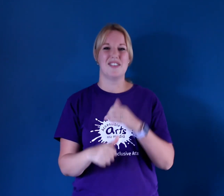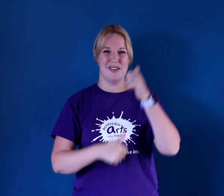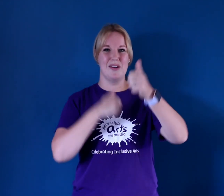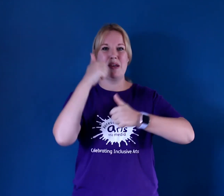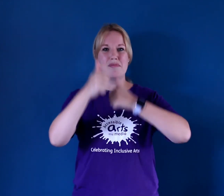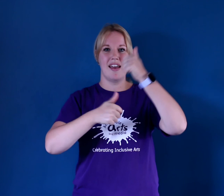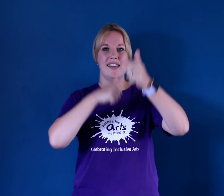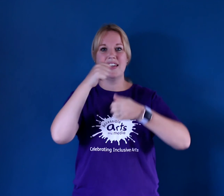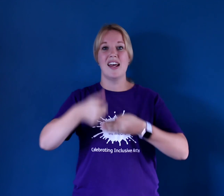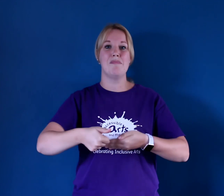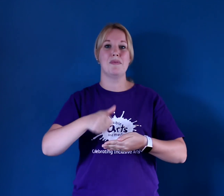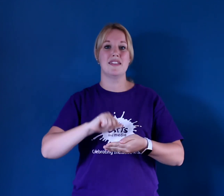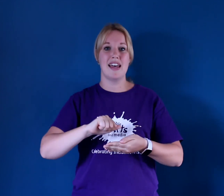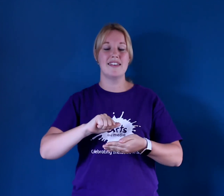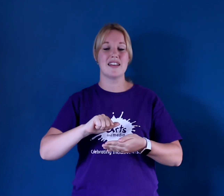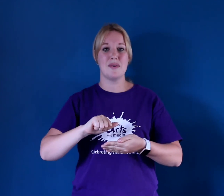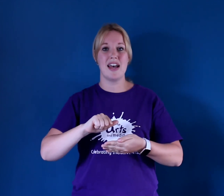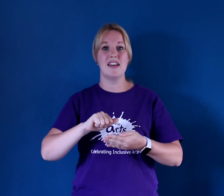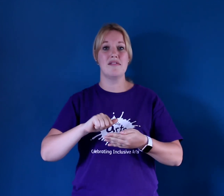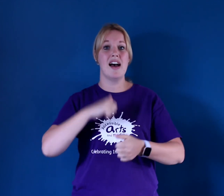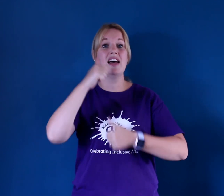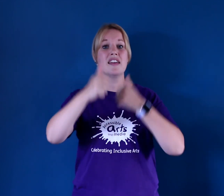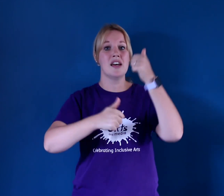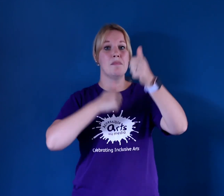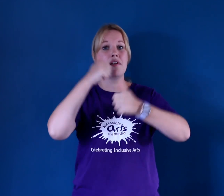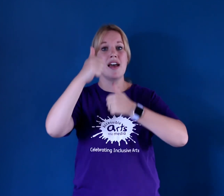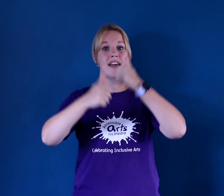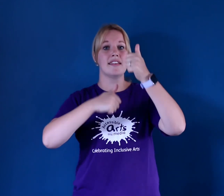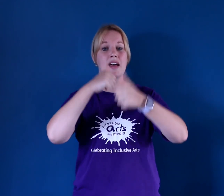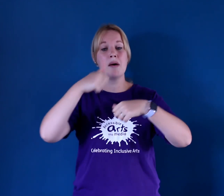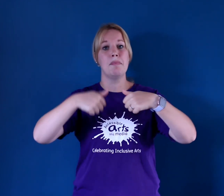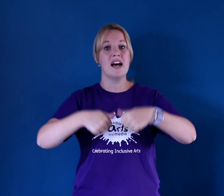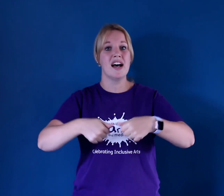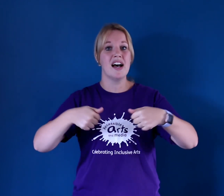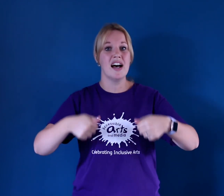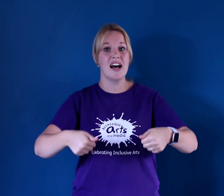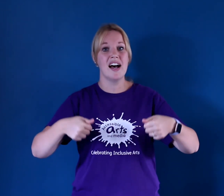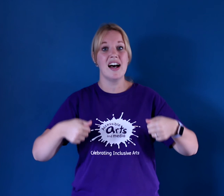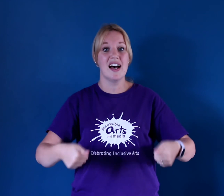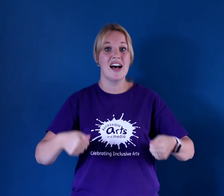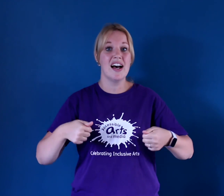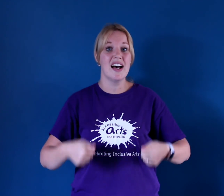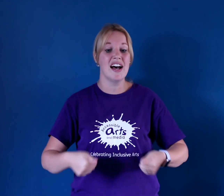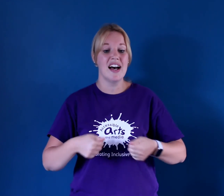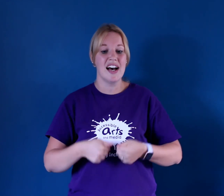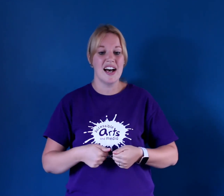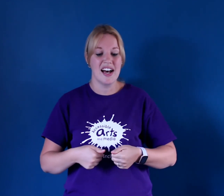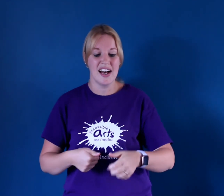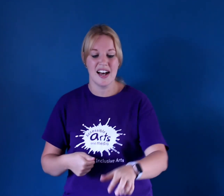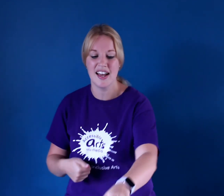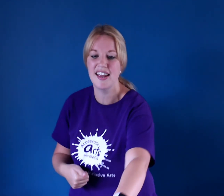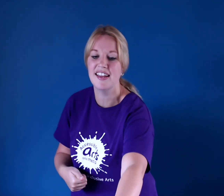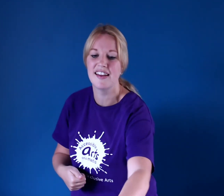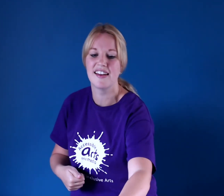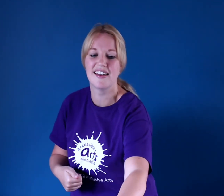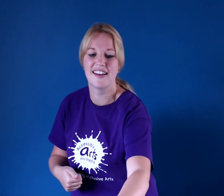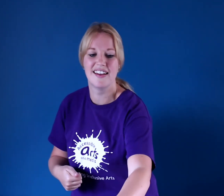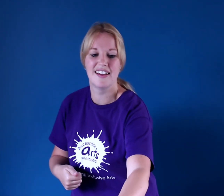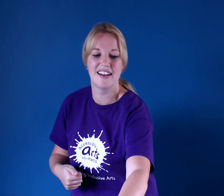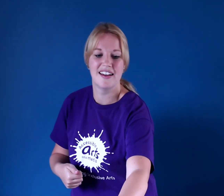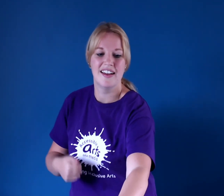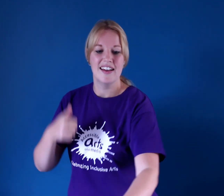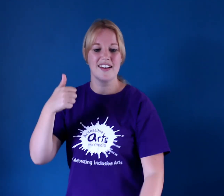To be praising a potato, when you’d rather praise a pie.